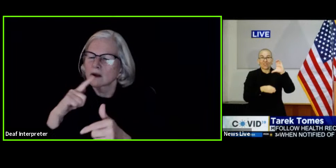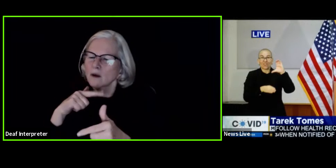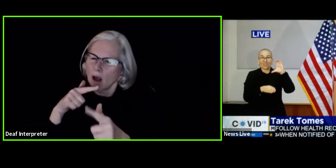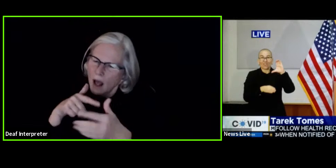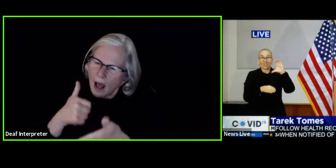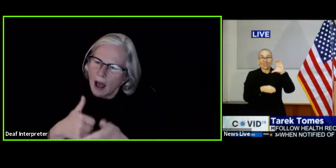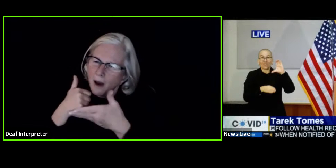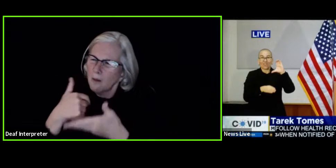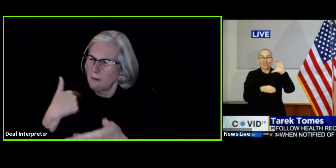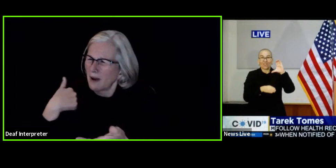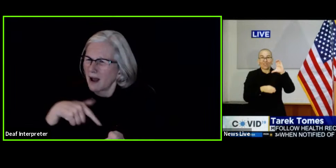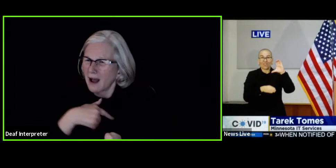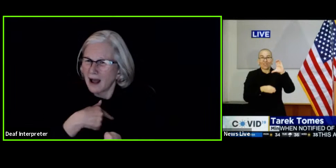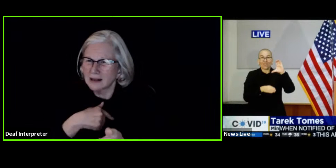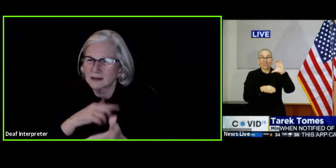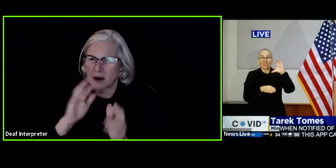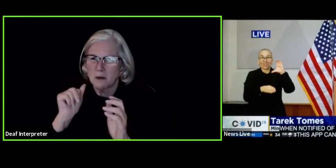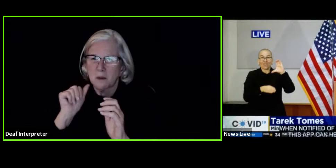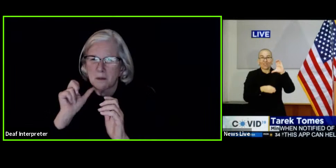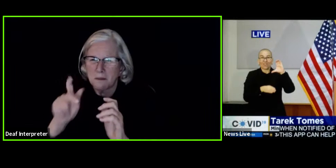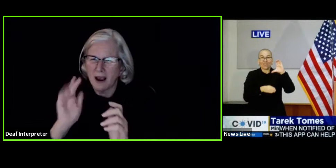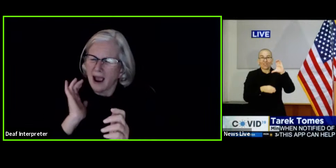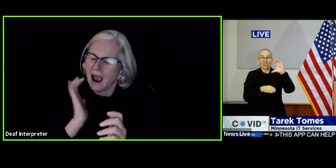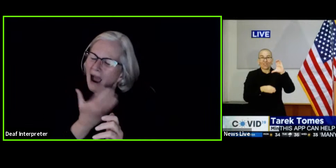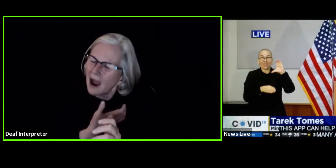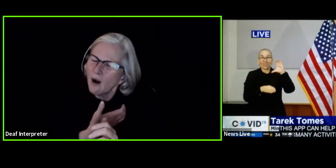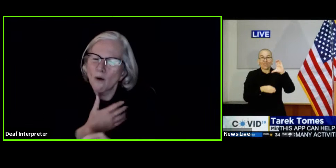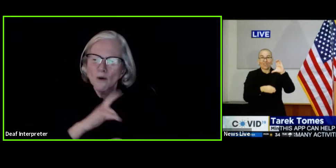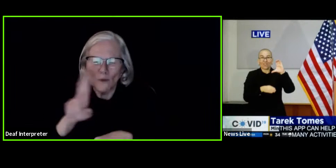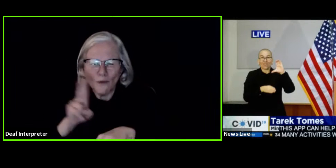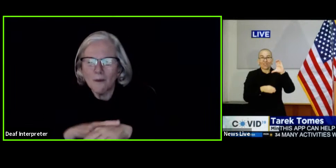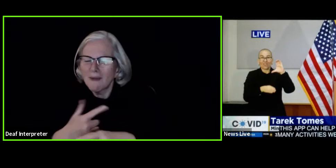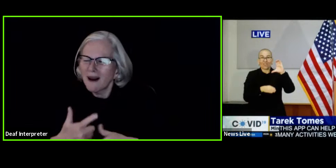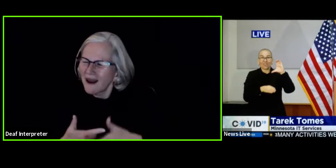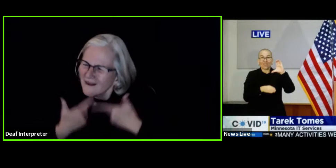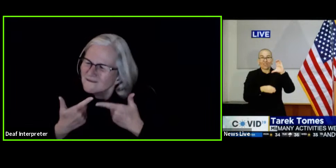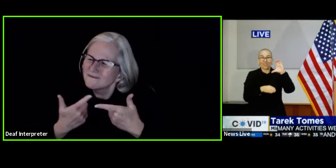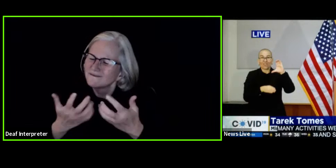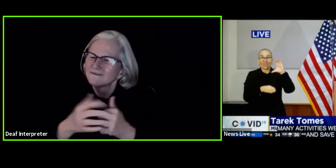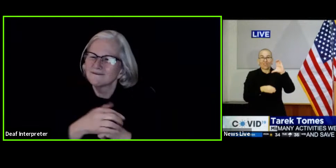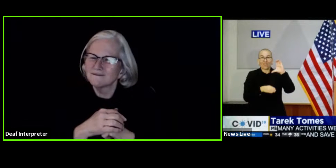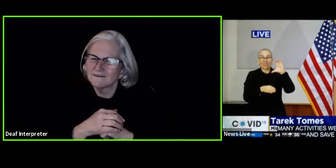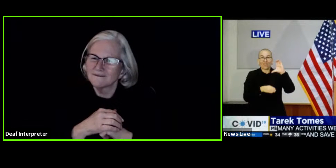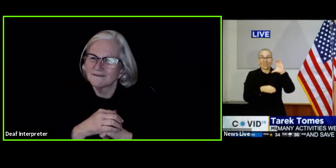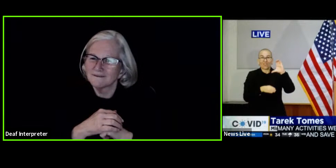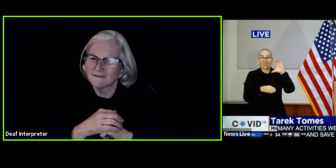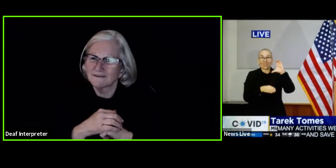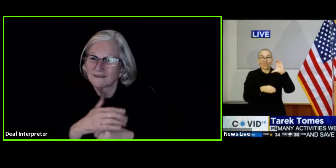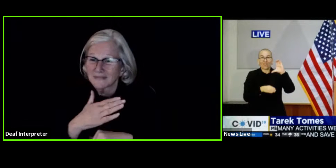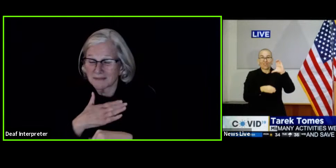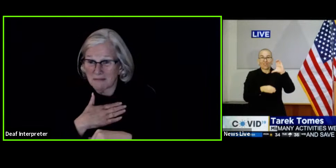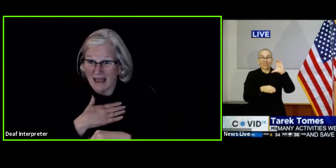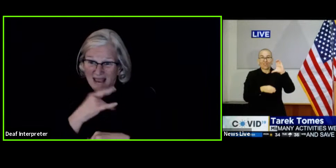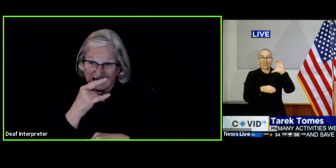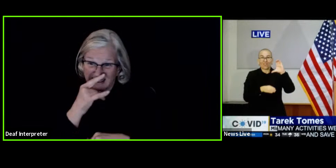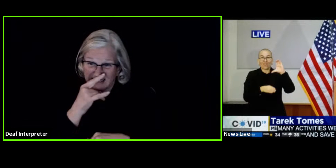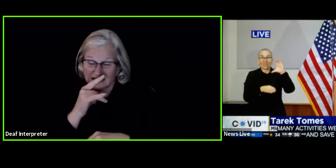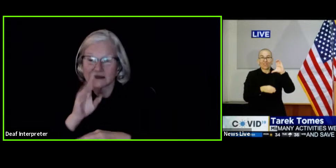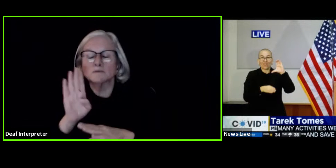I AM A FATHER OF VERY ACTIVE KIDS. ONES WHO MISS PLAYING BASKETBALL, WHO MISS GOING TO SCHOOL